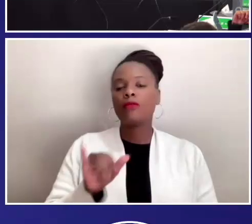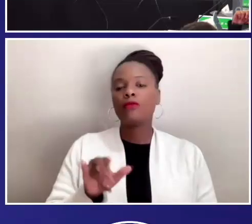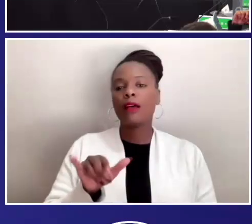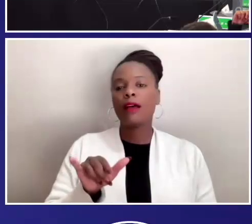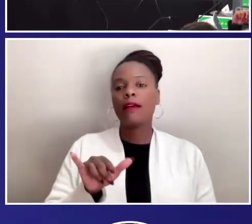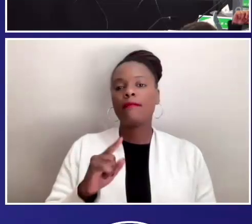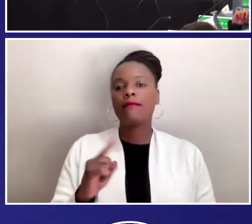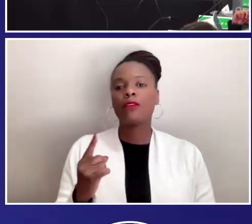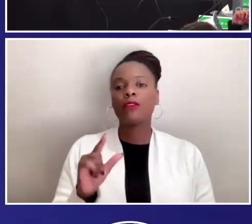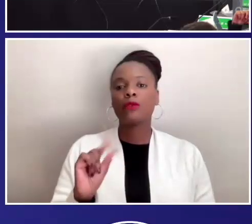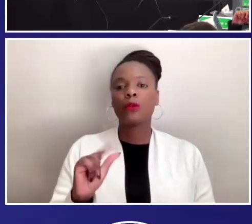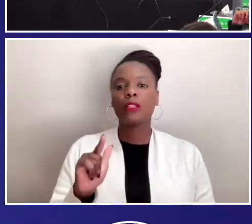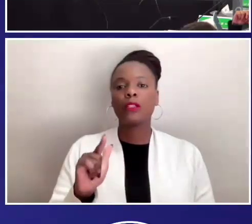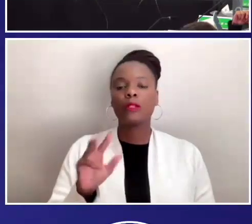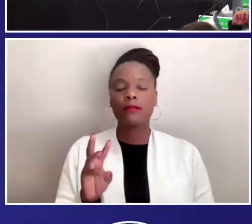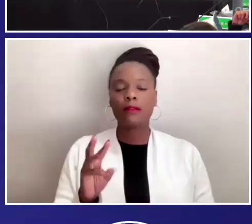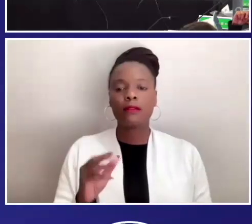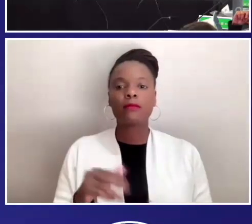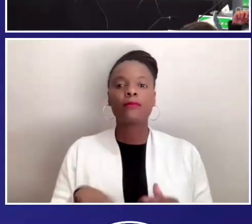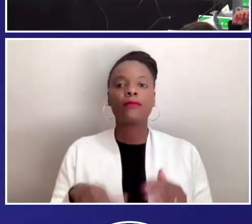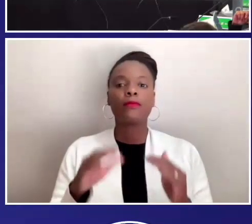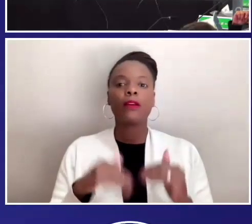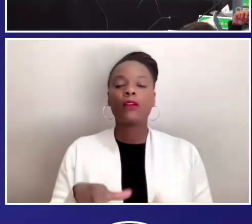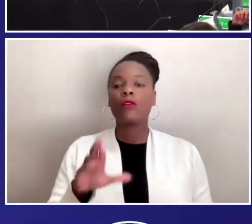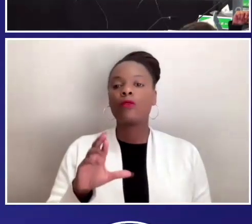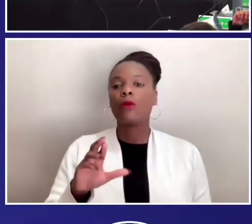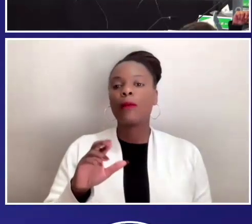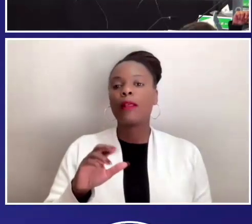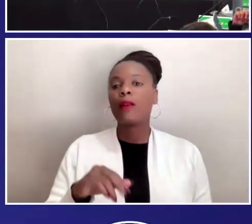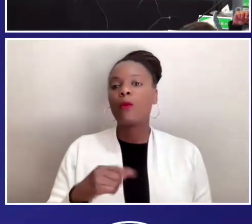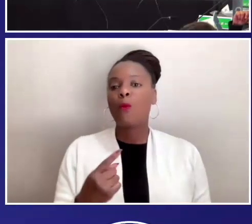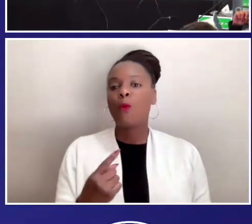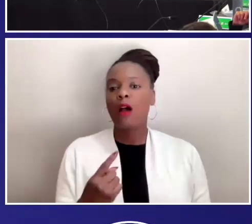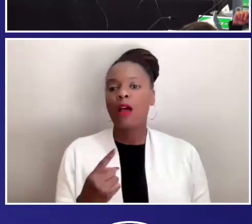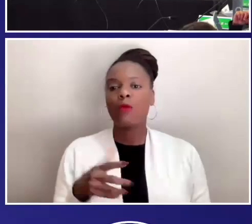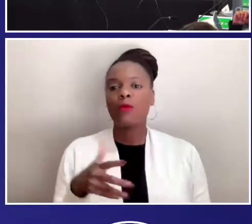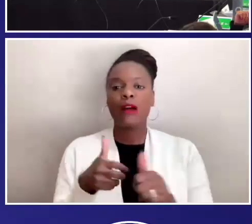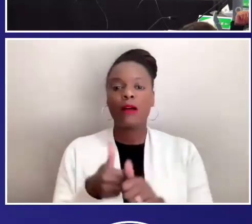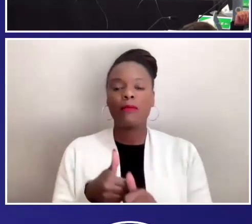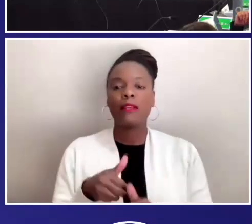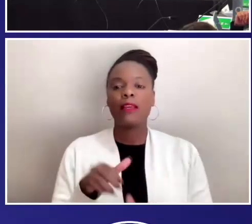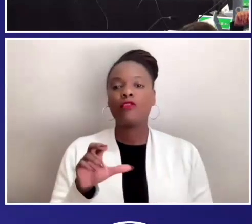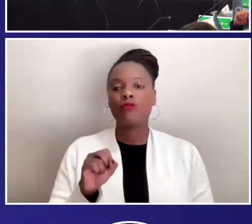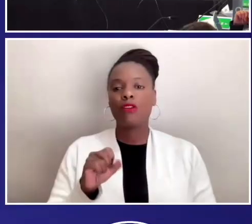Romanette three, and we have a whole bunch of new repayment periods under (4).